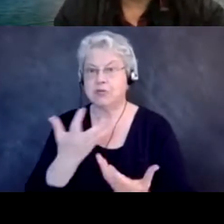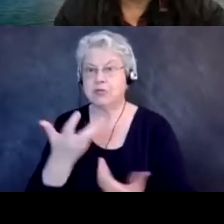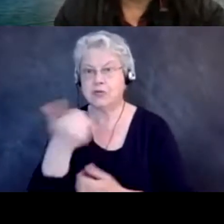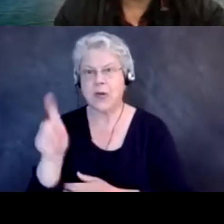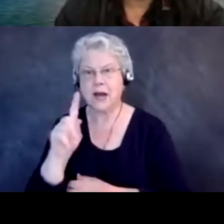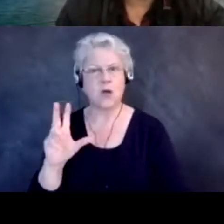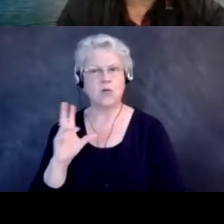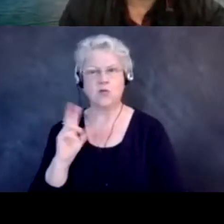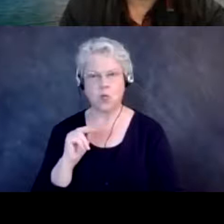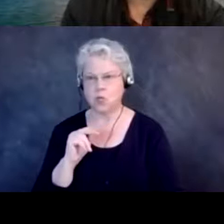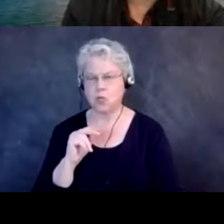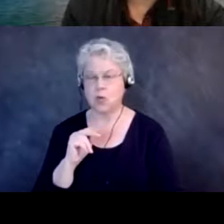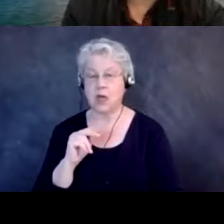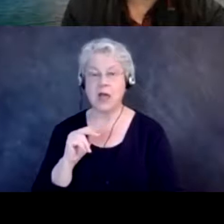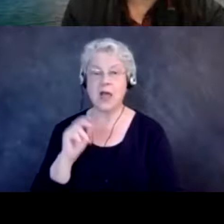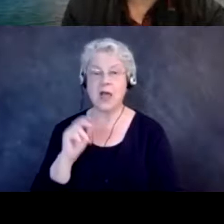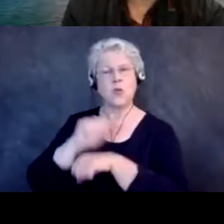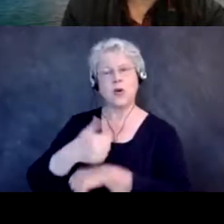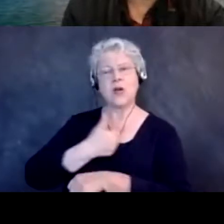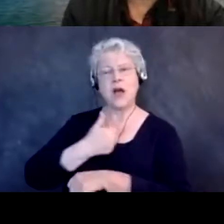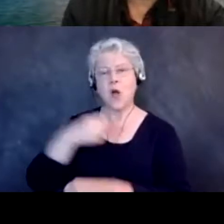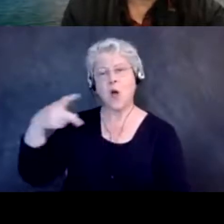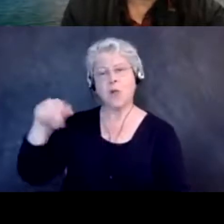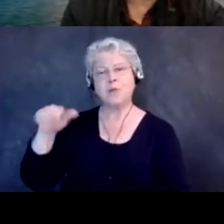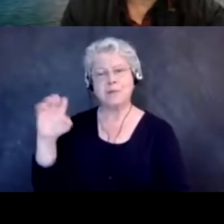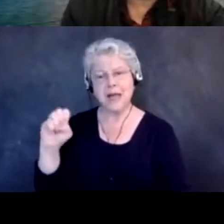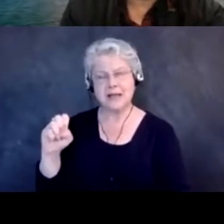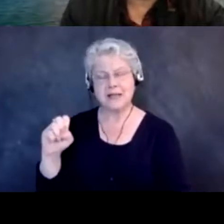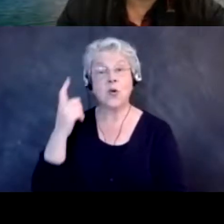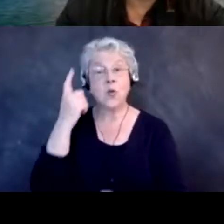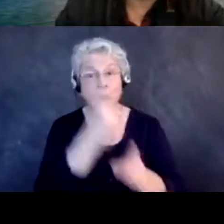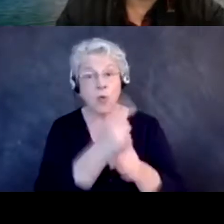We can work at our own pace. That’s right. It doesn't need to be during that fiscal year - like